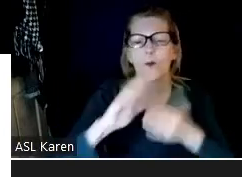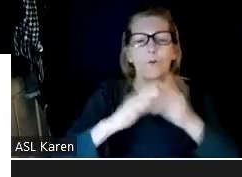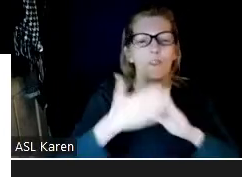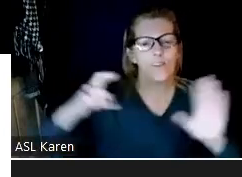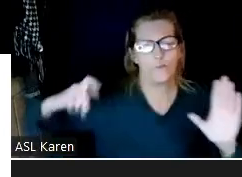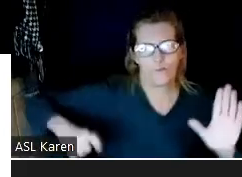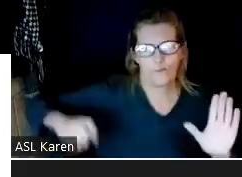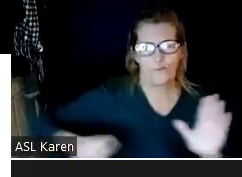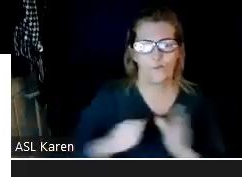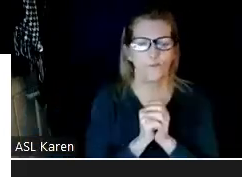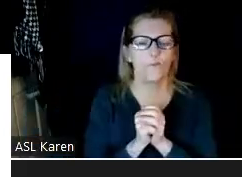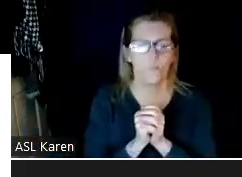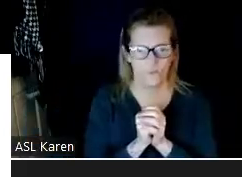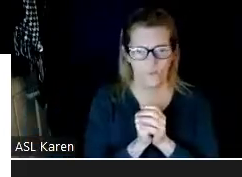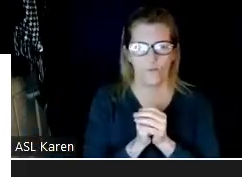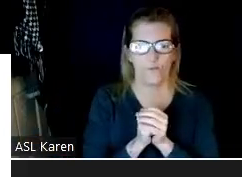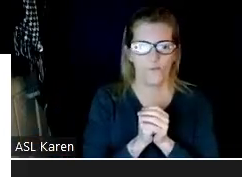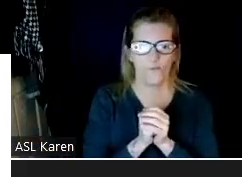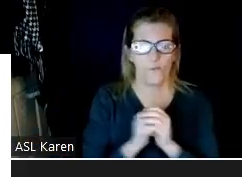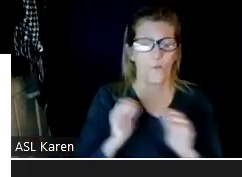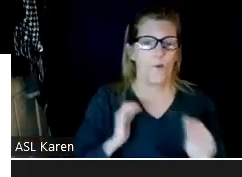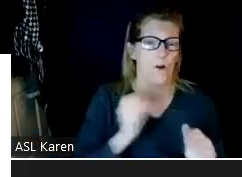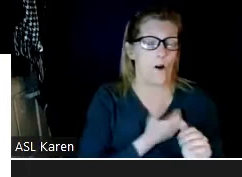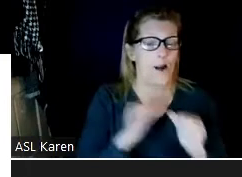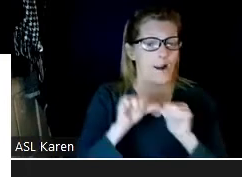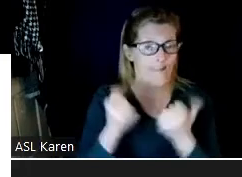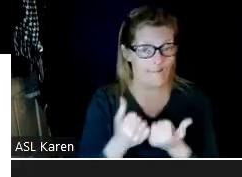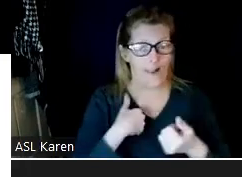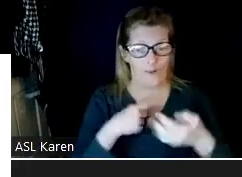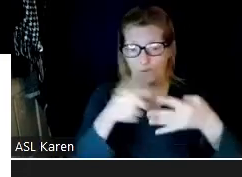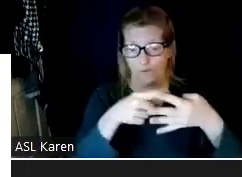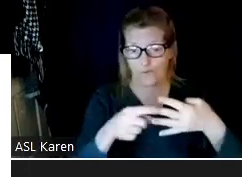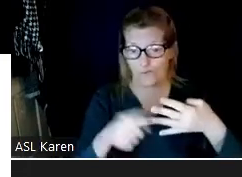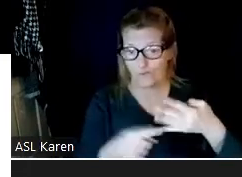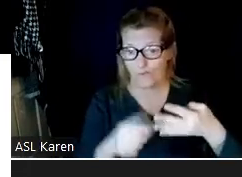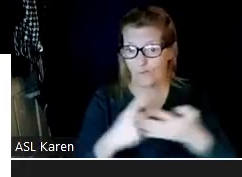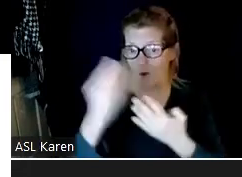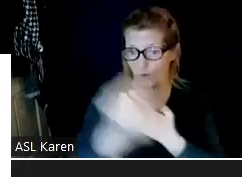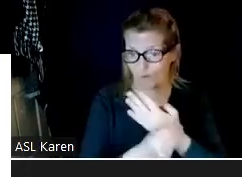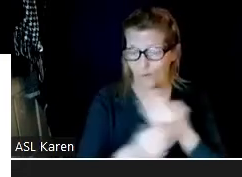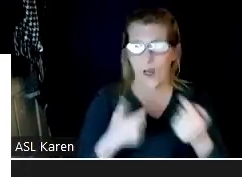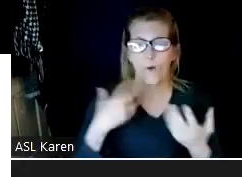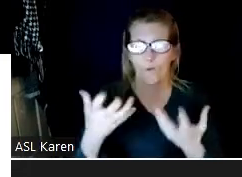15:12:41 Our agency does have several major programs, and I want to just briefly highlight